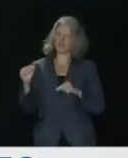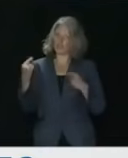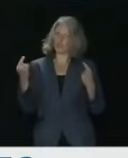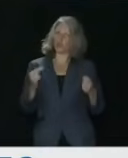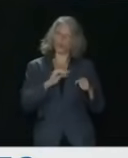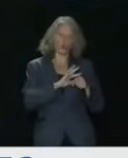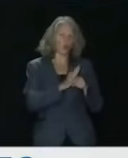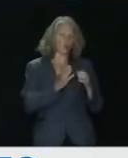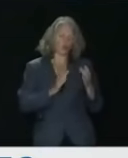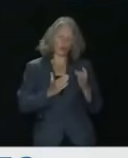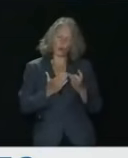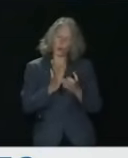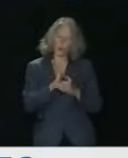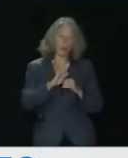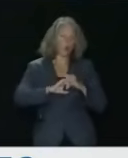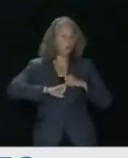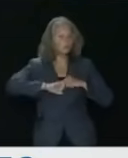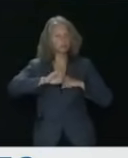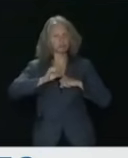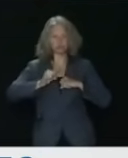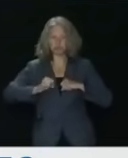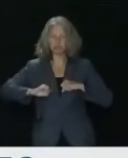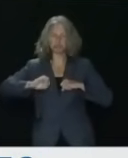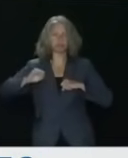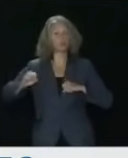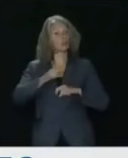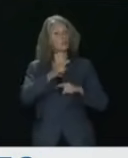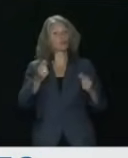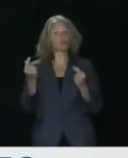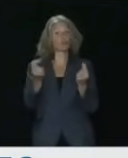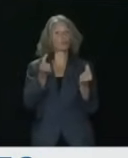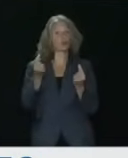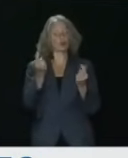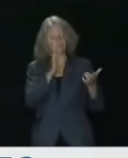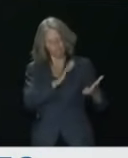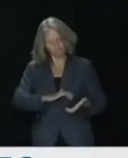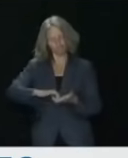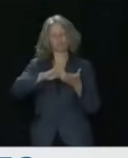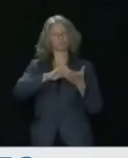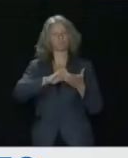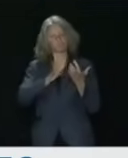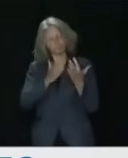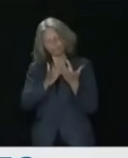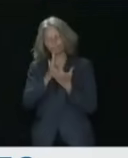ALTHOUGH THE LONG MONTHS OF THIS PANDEMIC HAVE BEEN DIFFICULT,